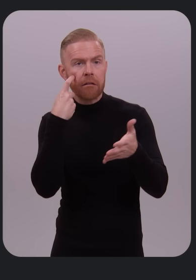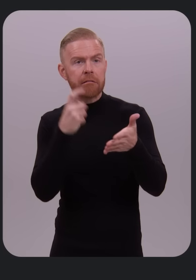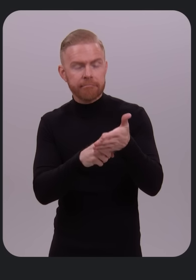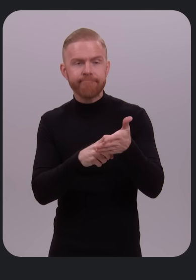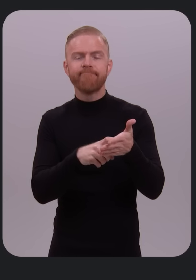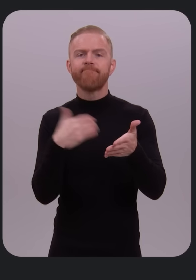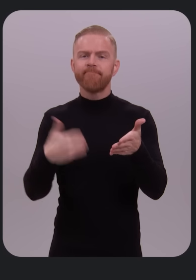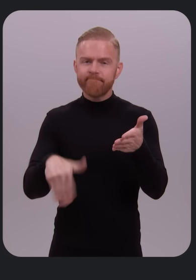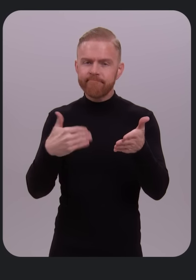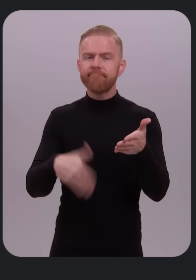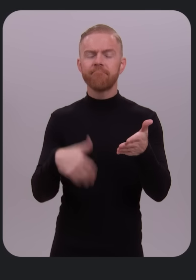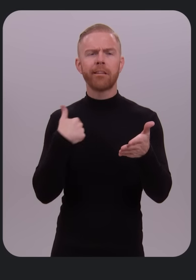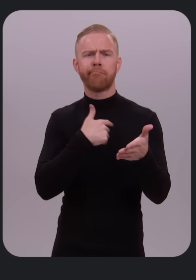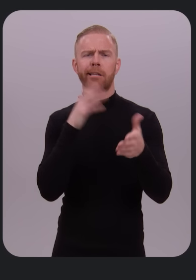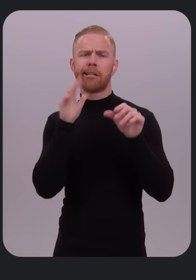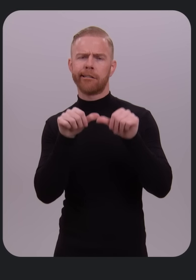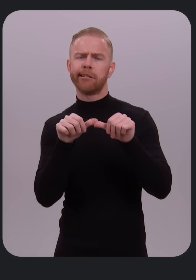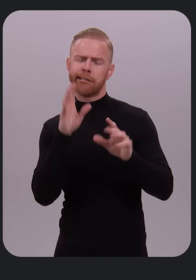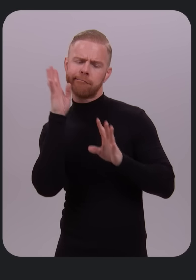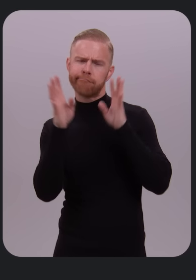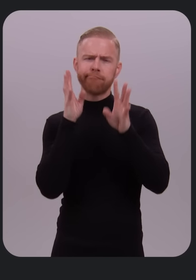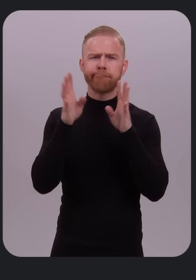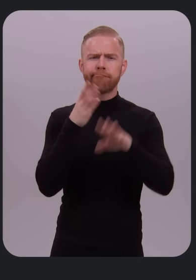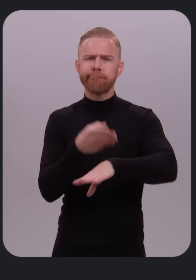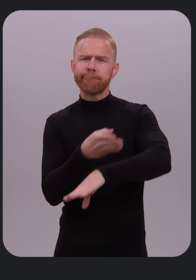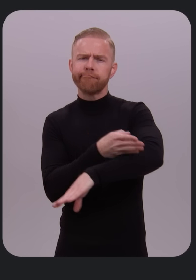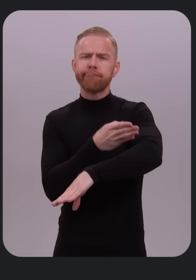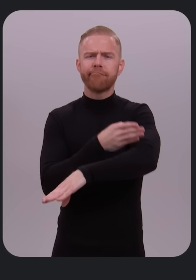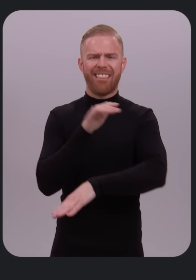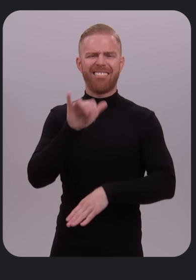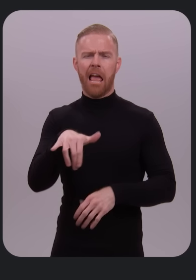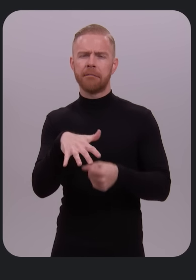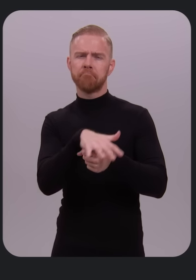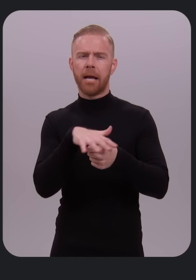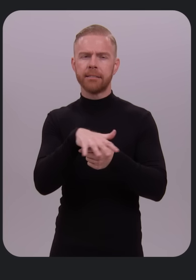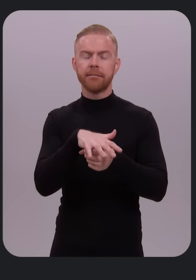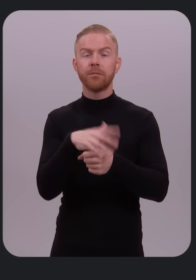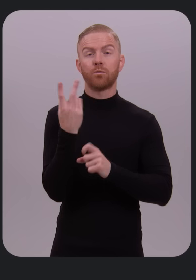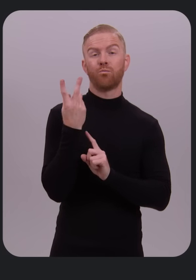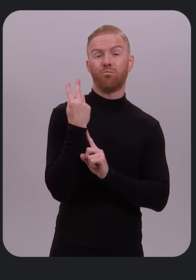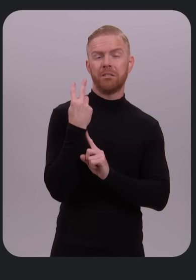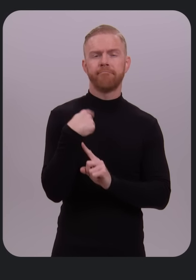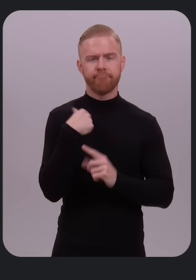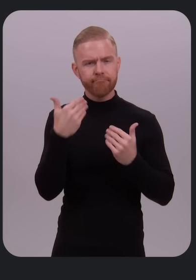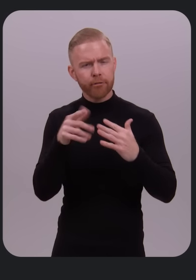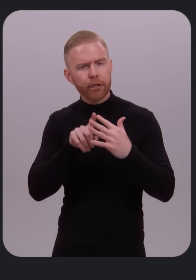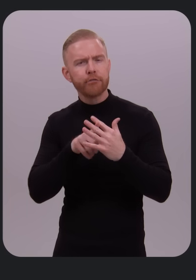So we're continuing to innovate in this space. Two years ago, we pioneered SynthID,